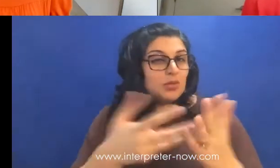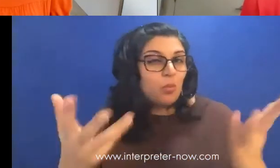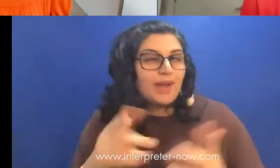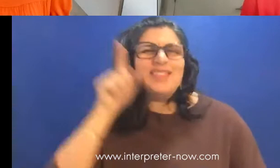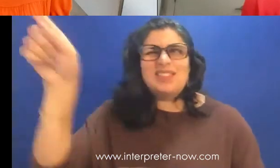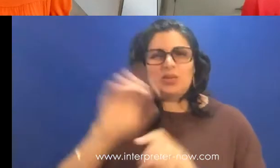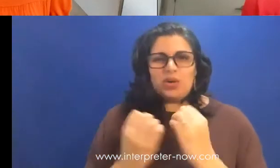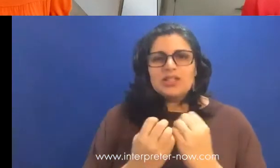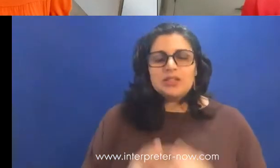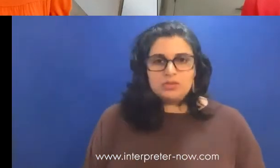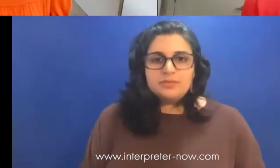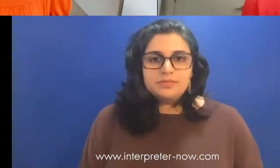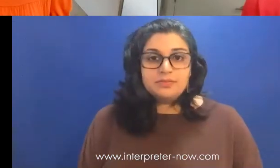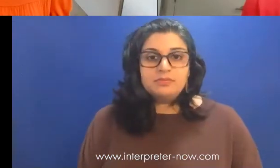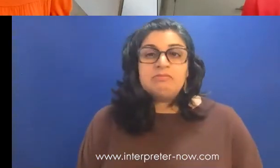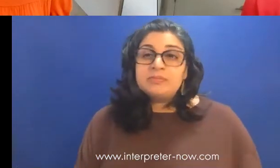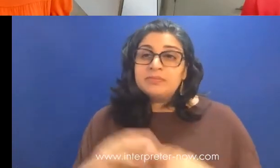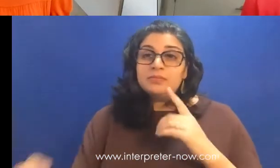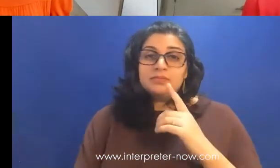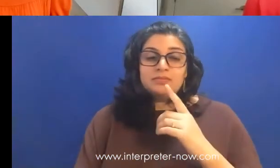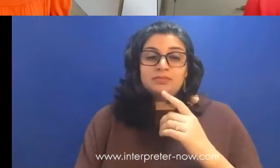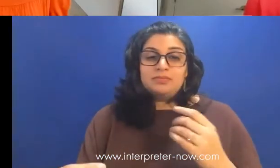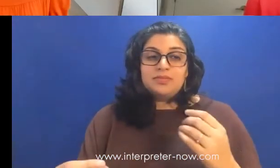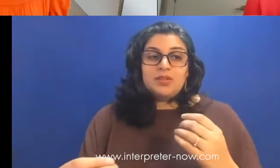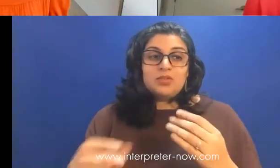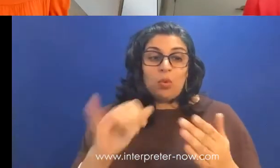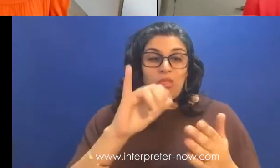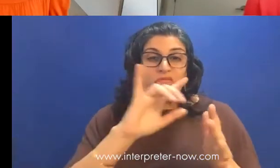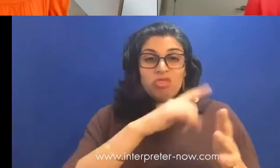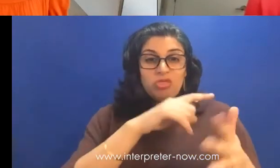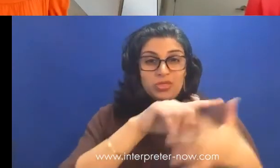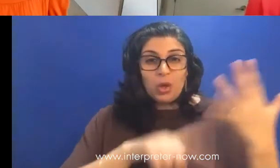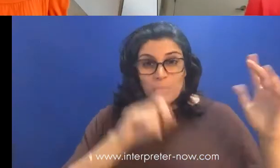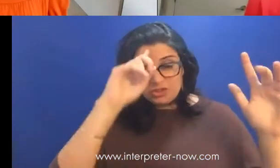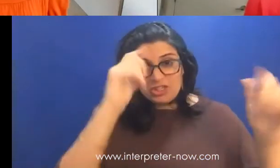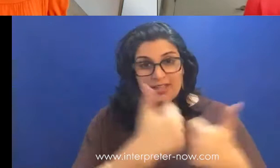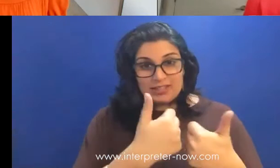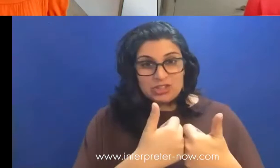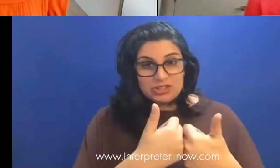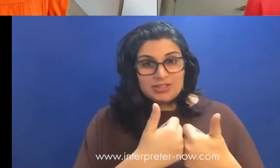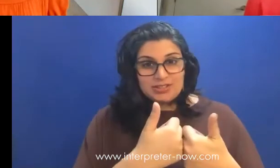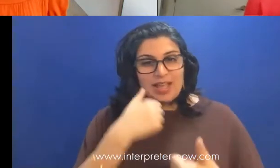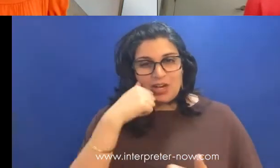So informed by those challenges, I knew that I had to at least put them down on paper.